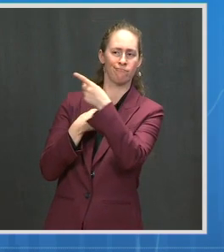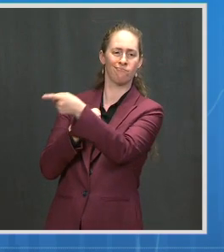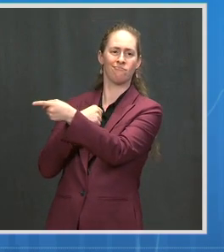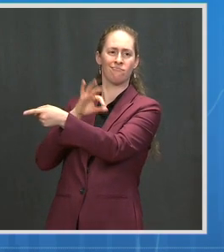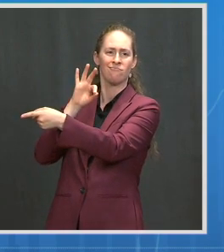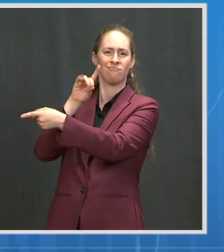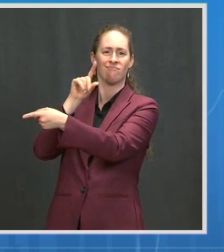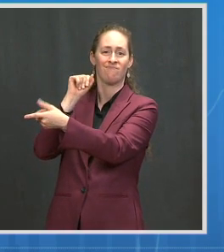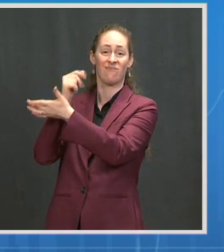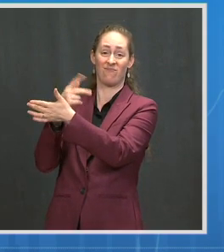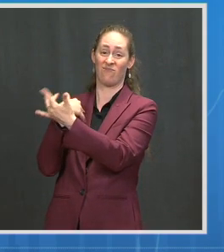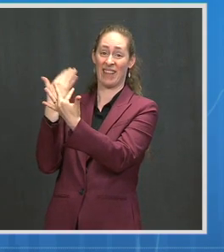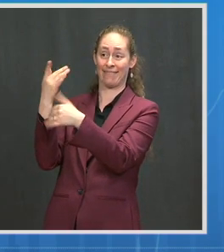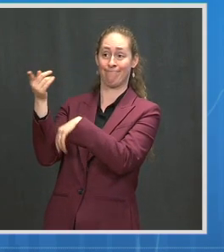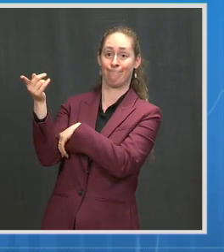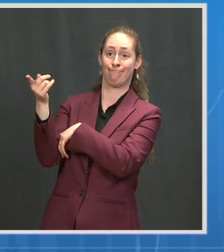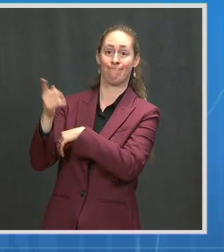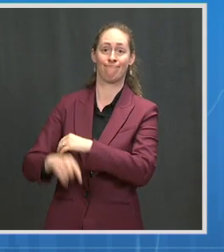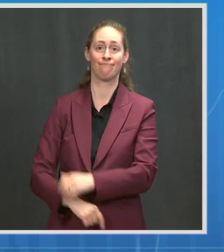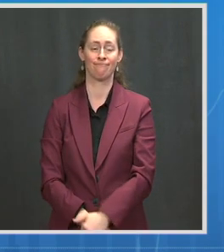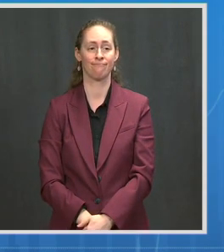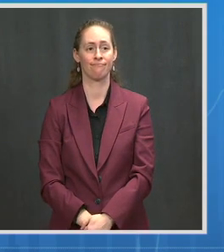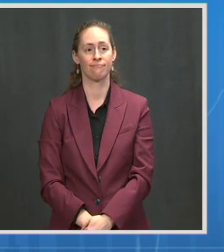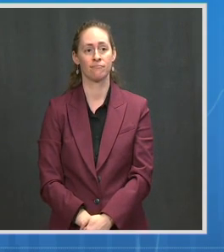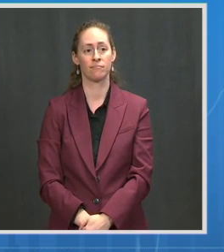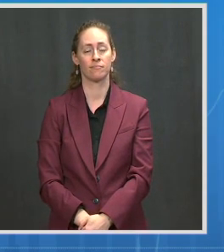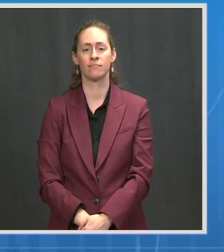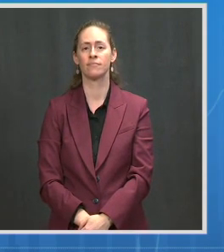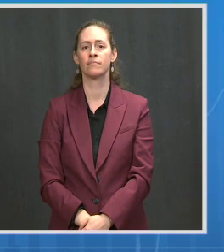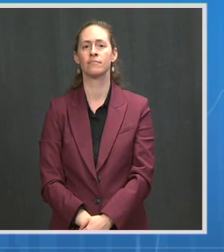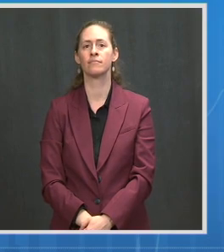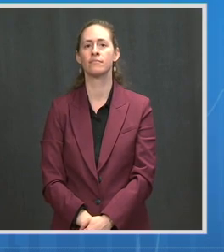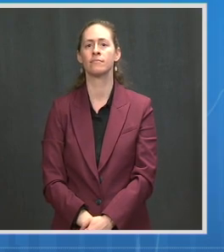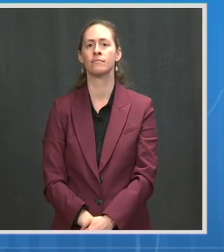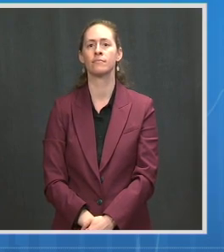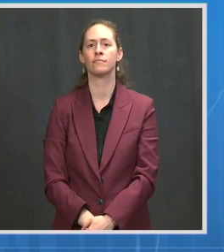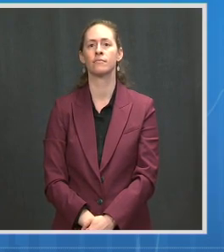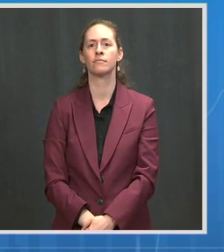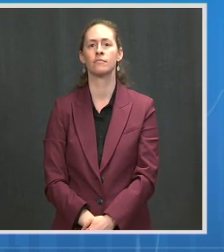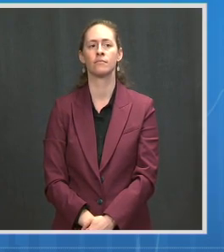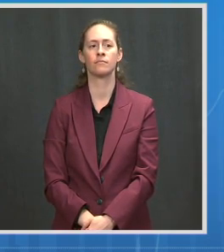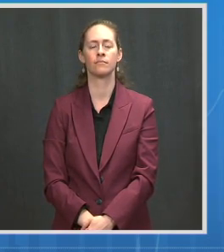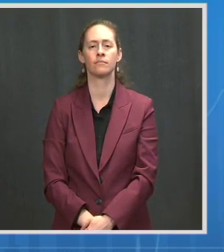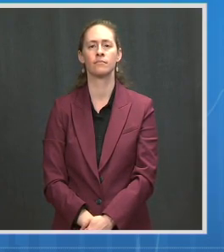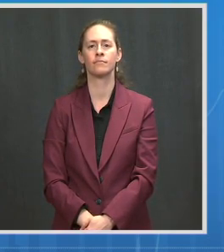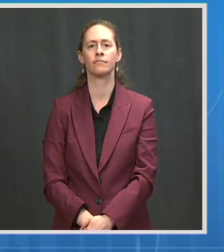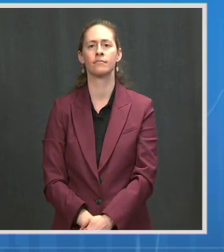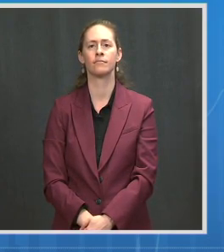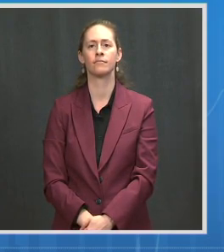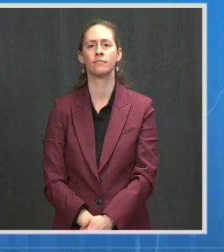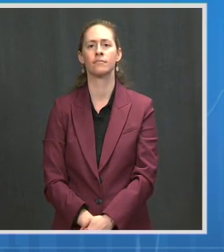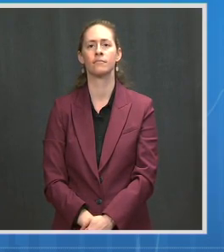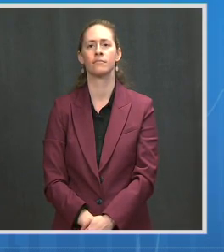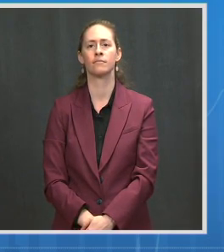Next question, please. Moderator: Yamiche, PBS. >> The Press: Hi, thanks so much